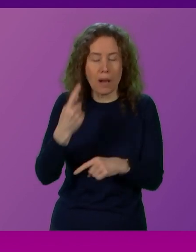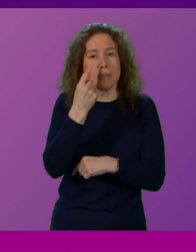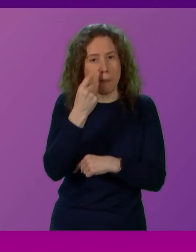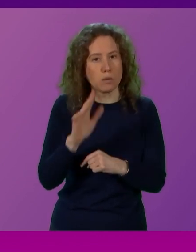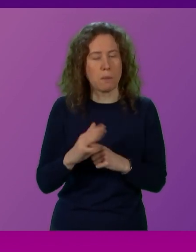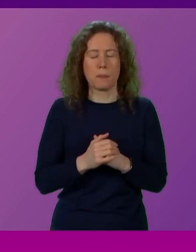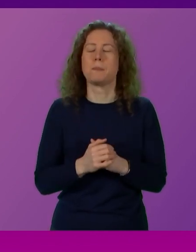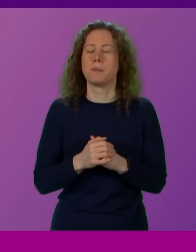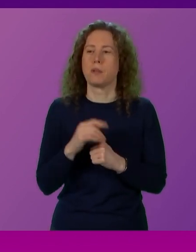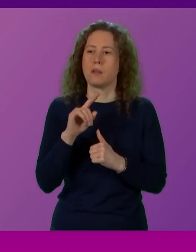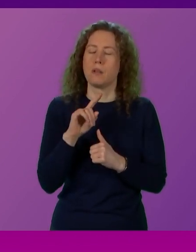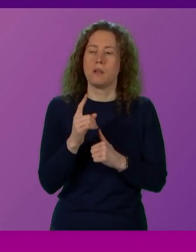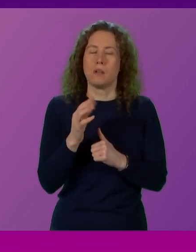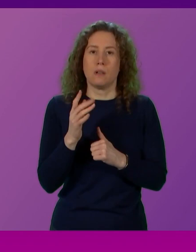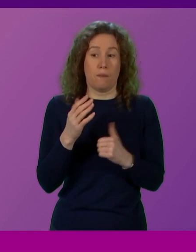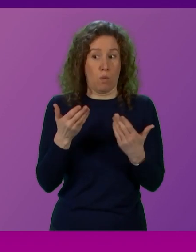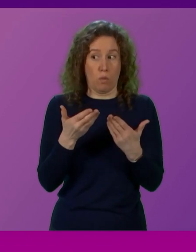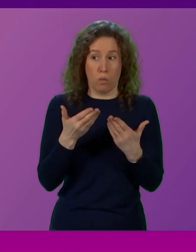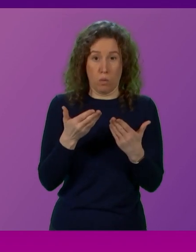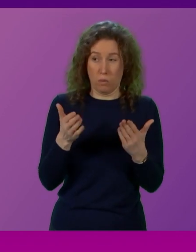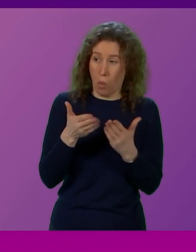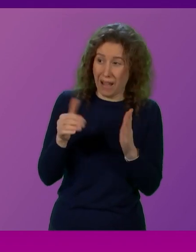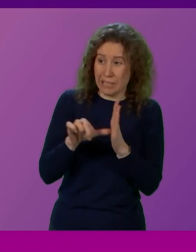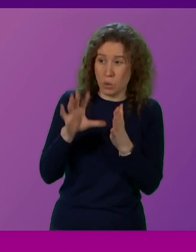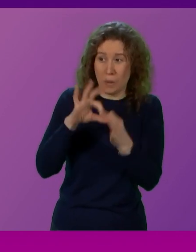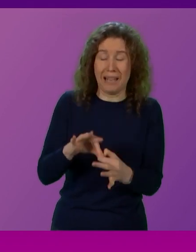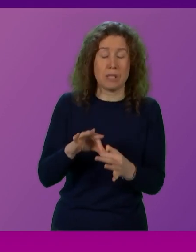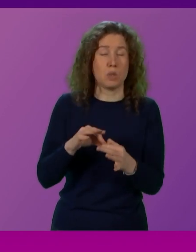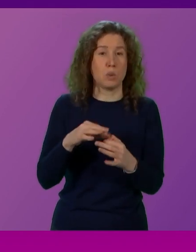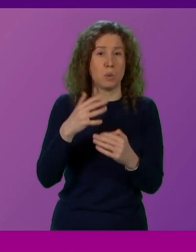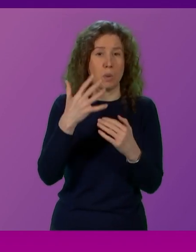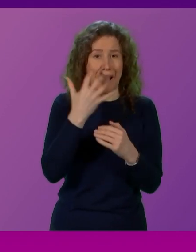In terms of wider issues around energy bills, which I covered in response to a previous